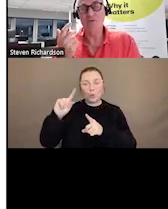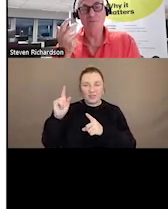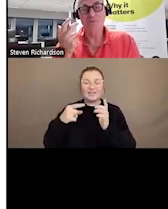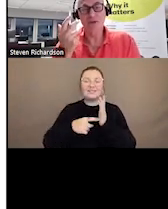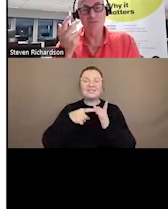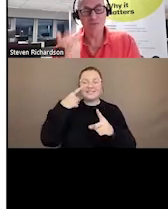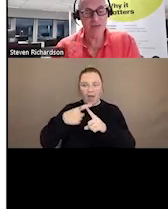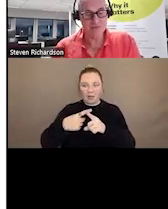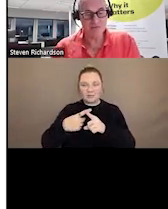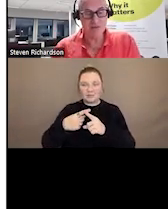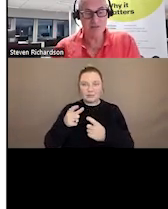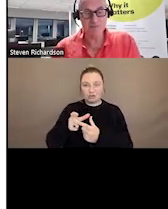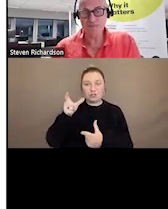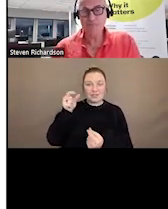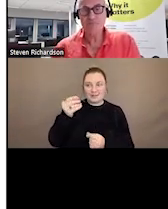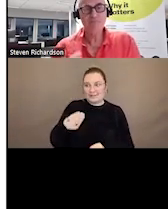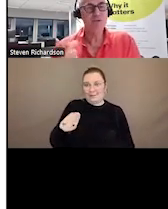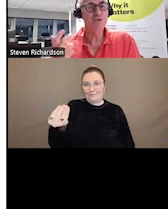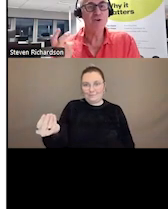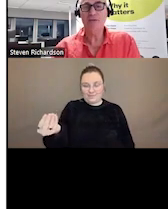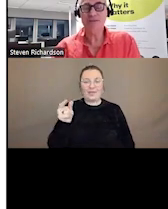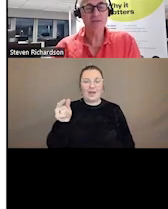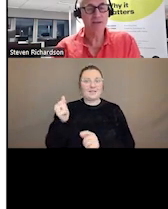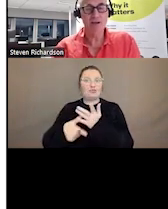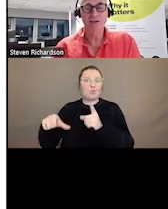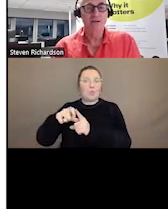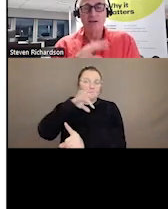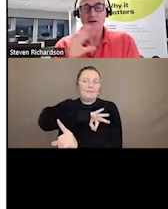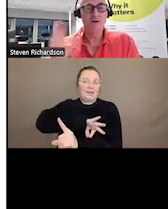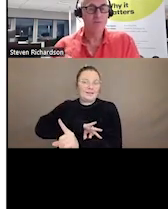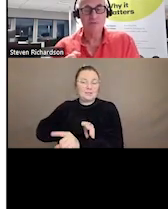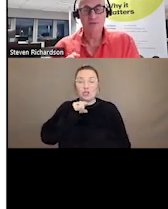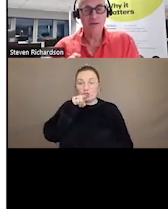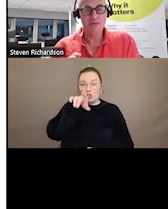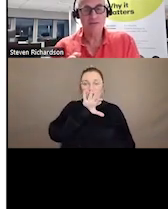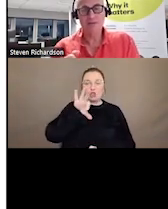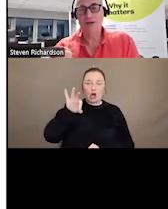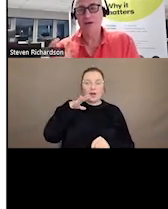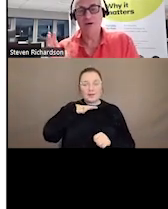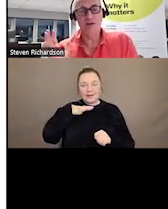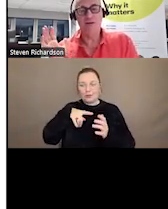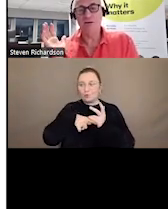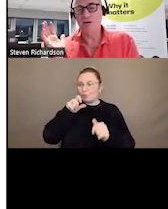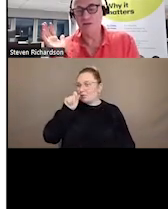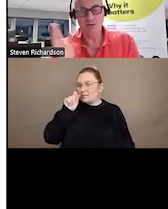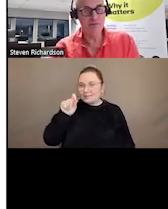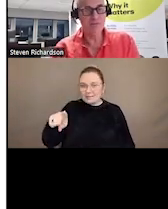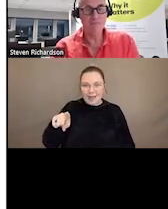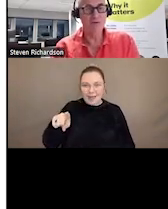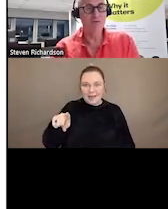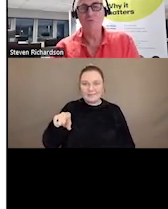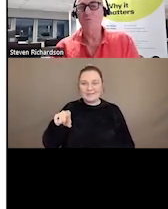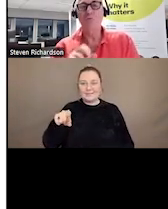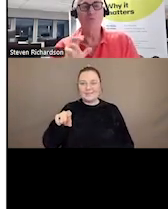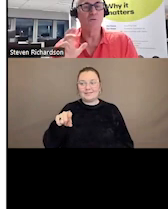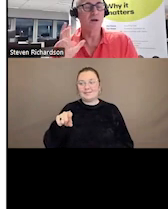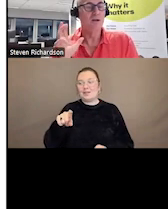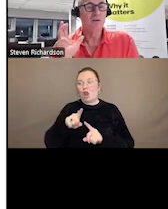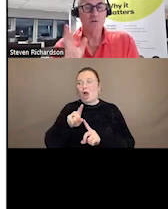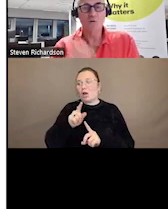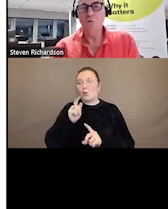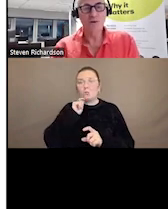the tax receipt. You don't have to send out a copy of your latest graphic novel or recording